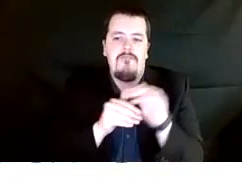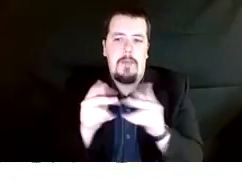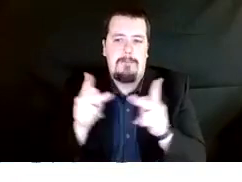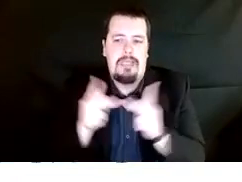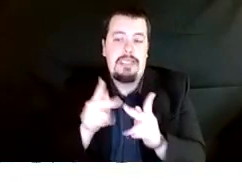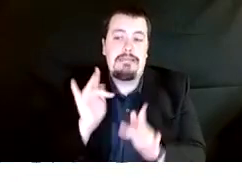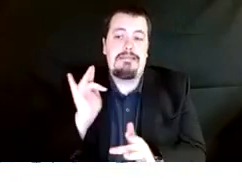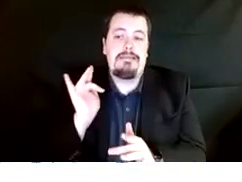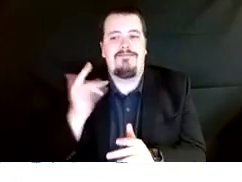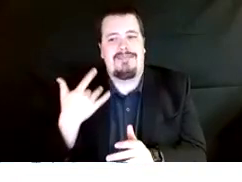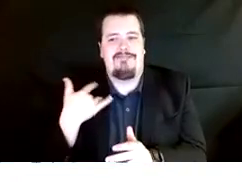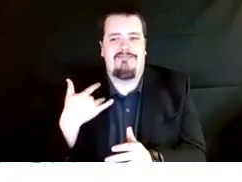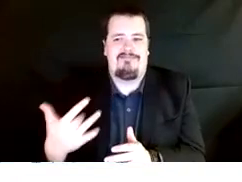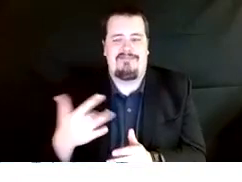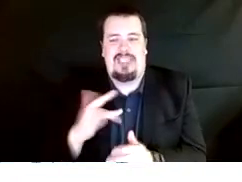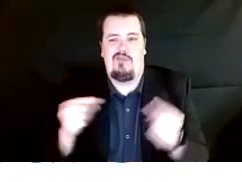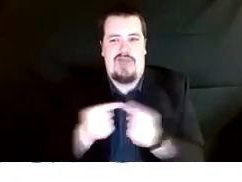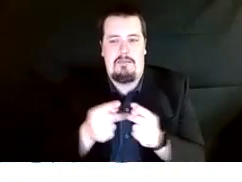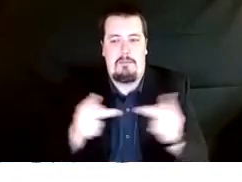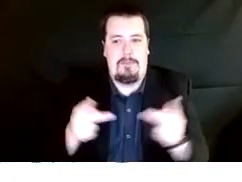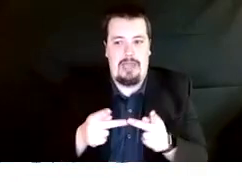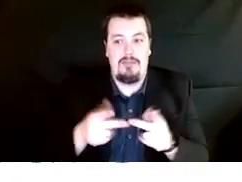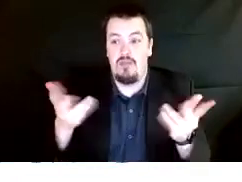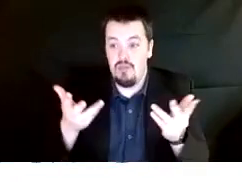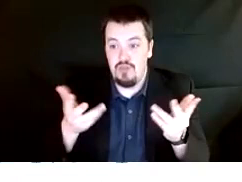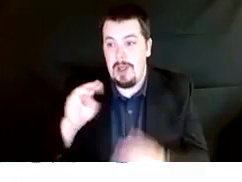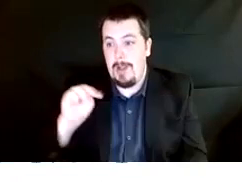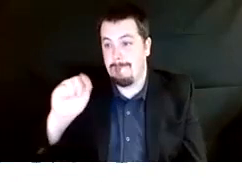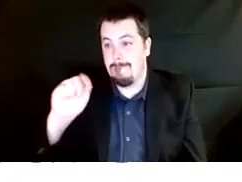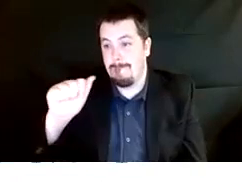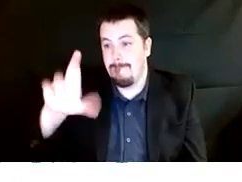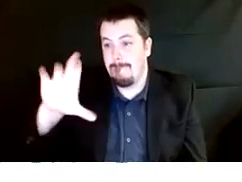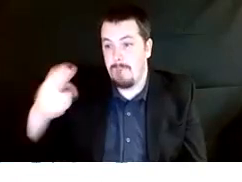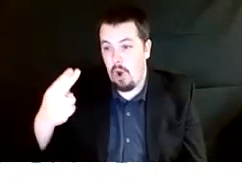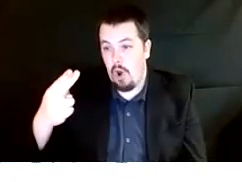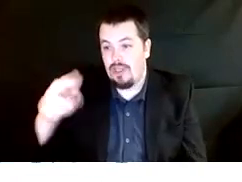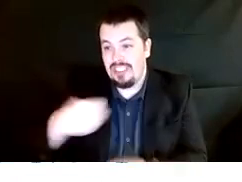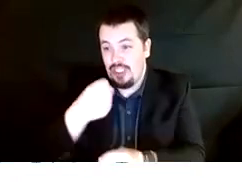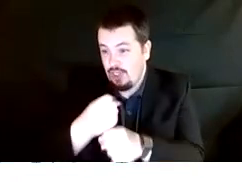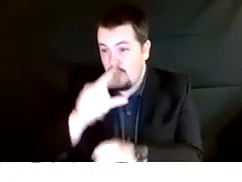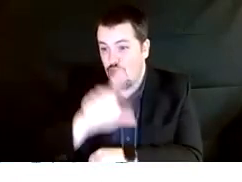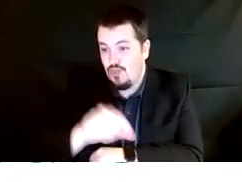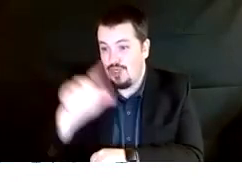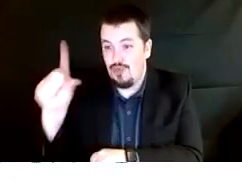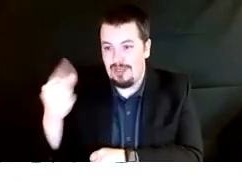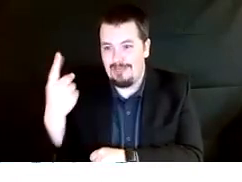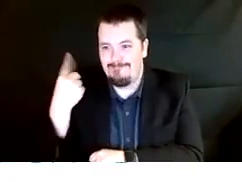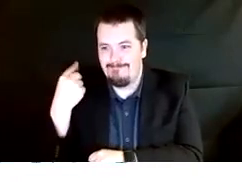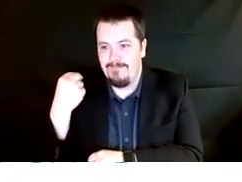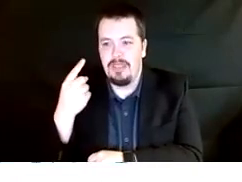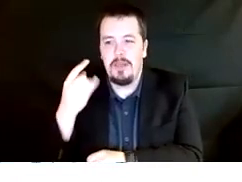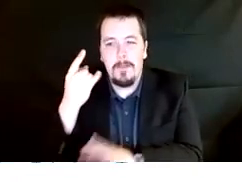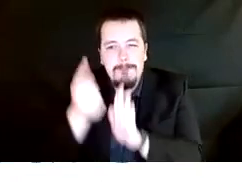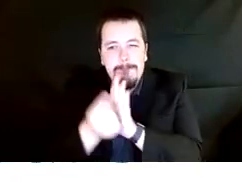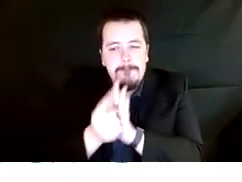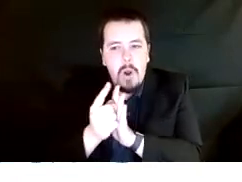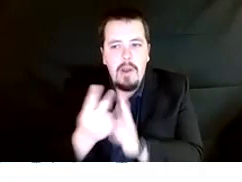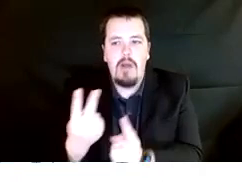difficult place and that is March of 2020... if you can for a moment just think about what life was